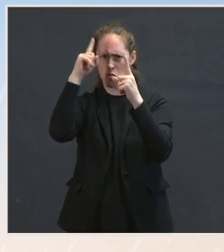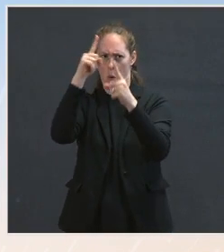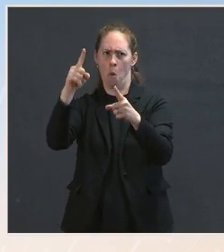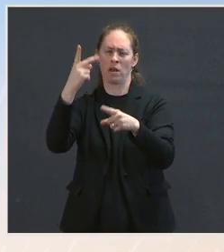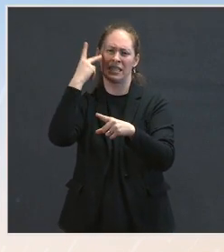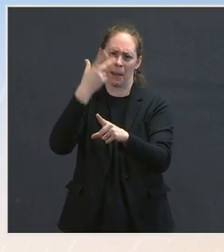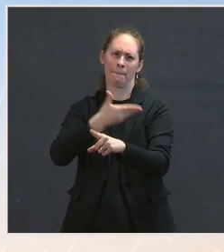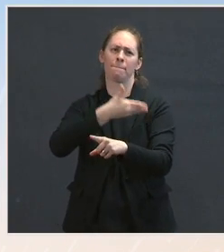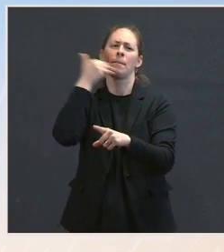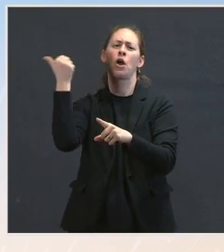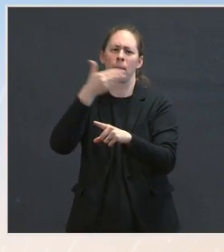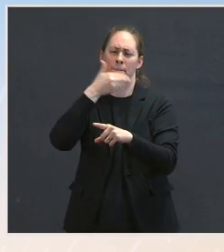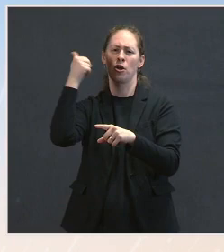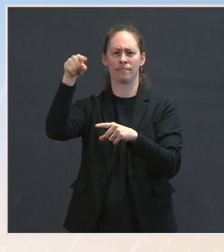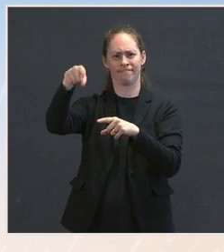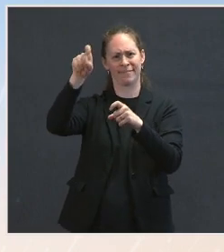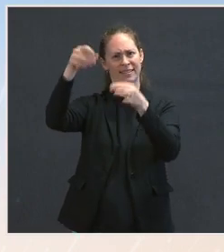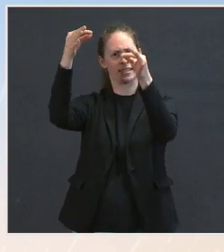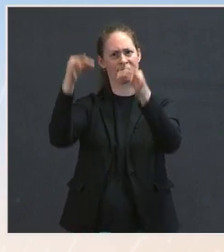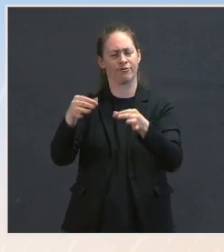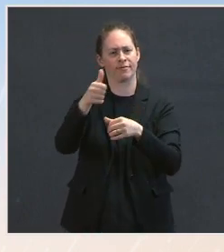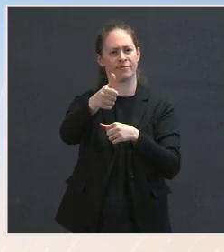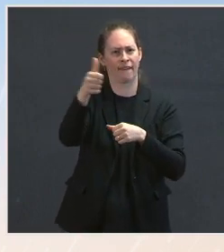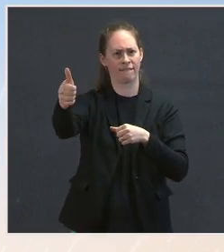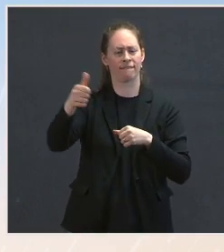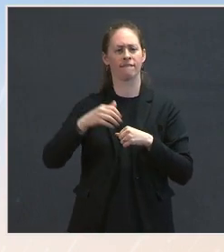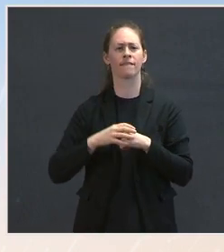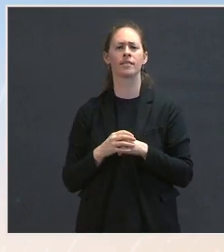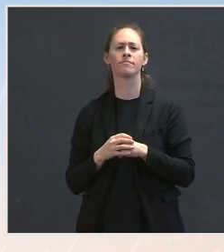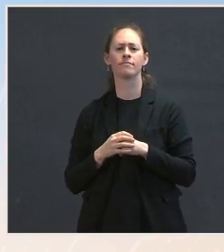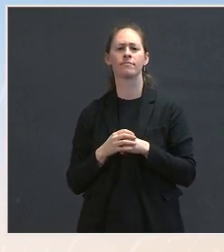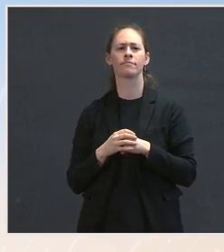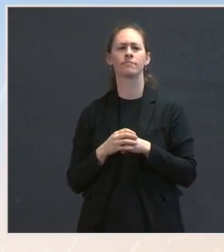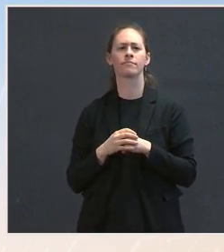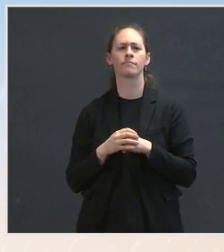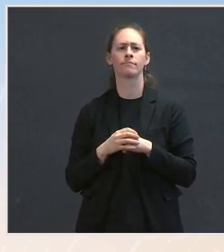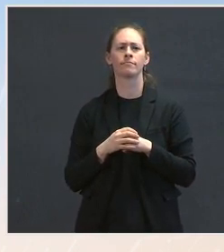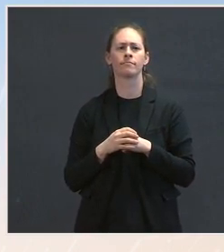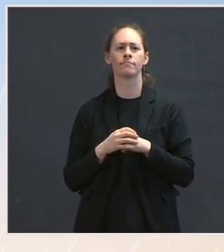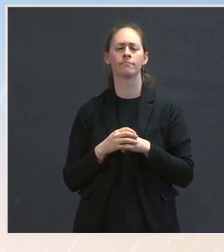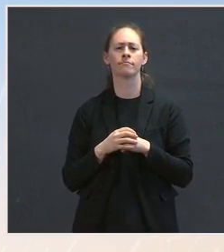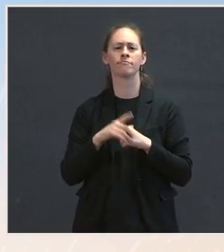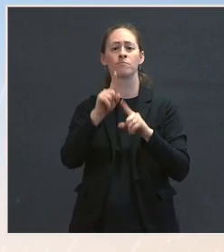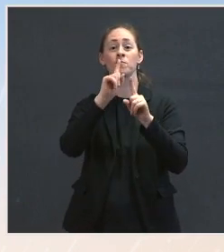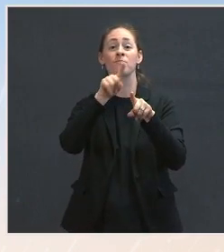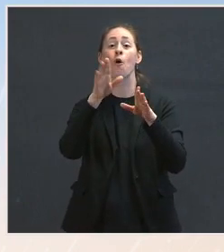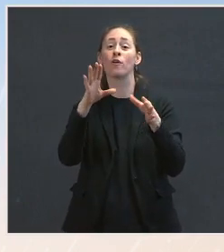You may have seen that GameStop is spiking again, as are similar stocks -- or "stonks" dare I call them.